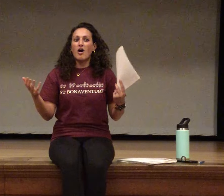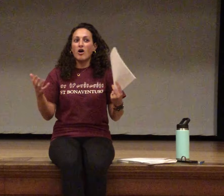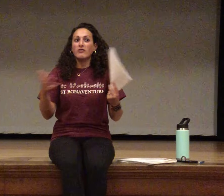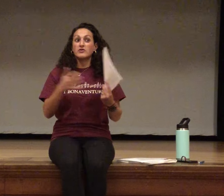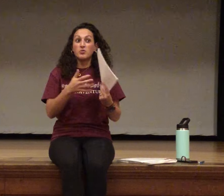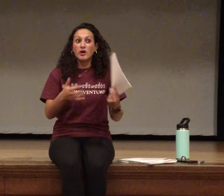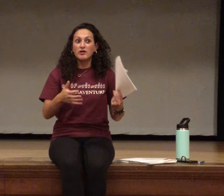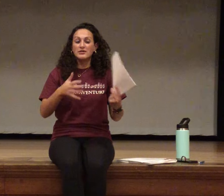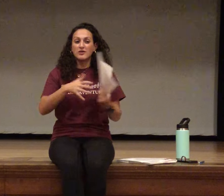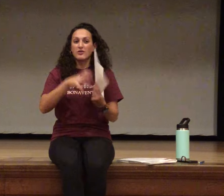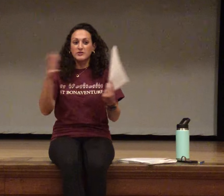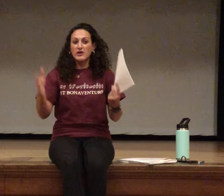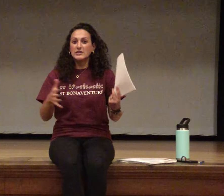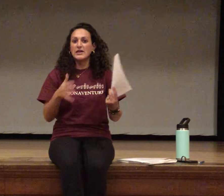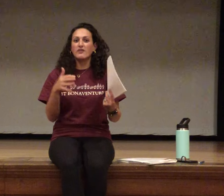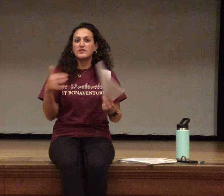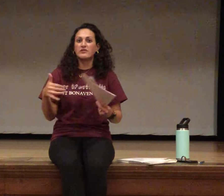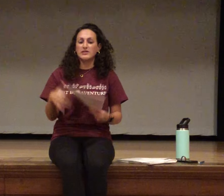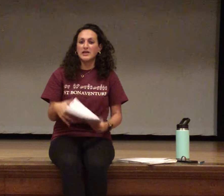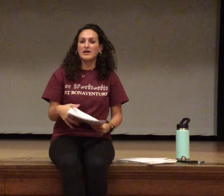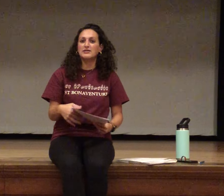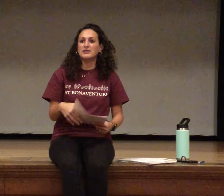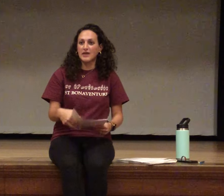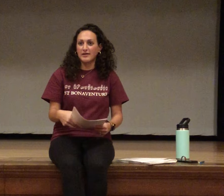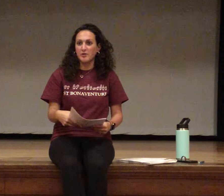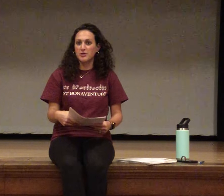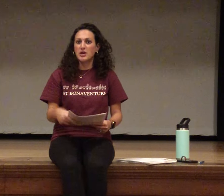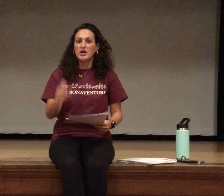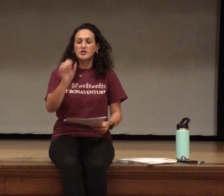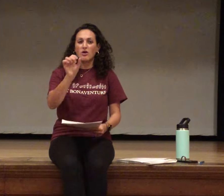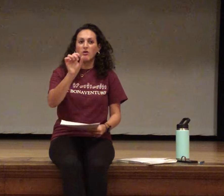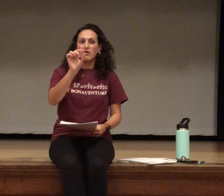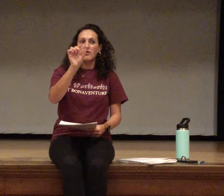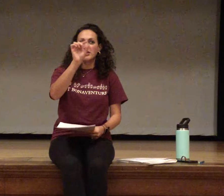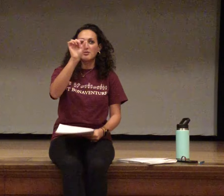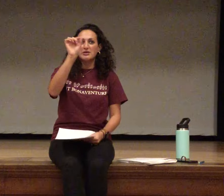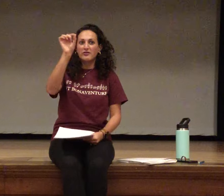all of those words or those phrases have different signs in Sign Language so there's going to be